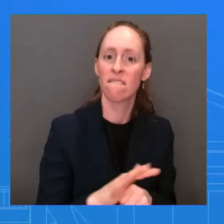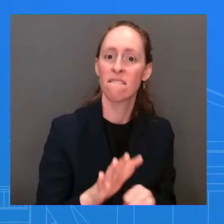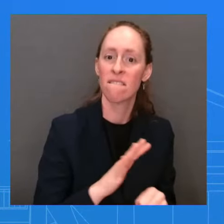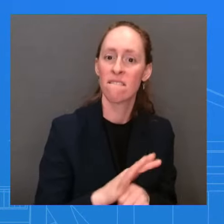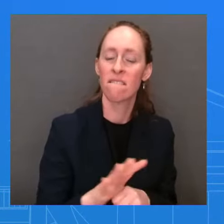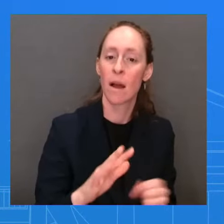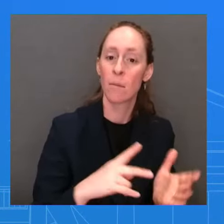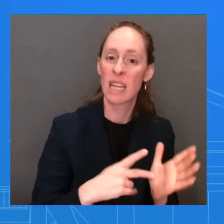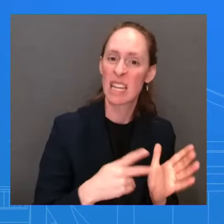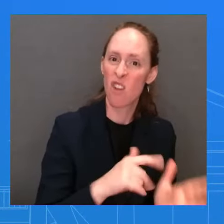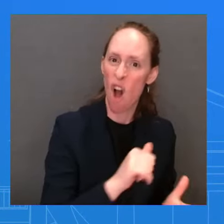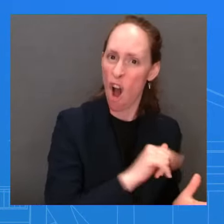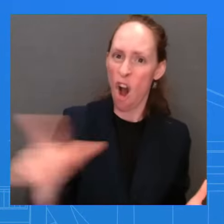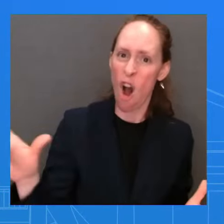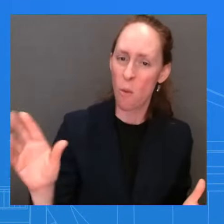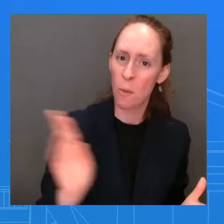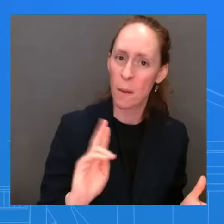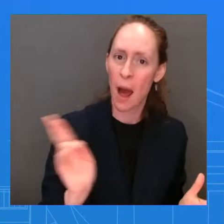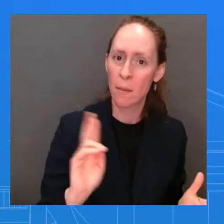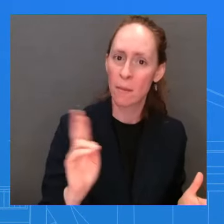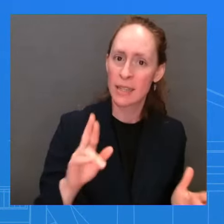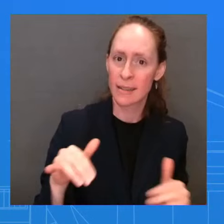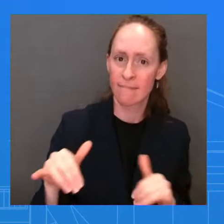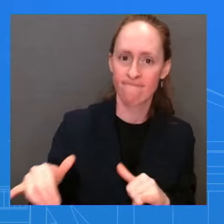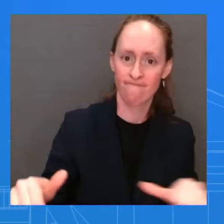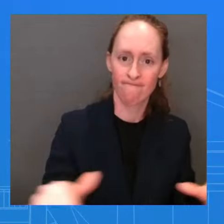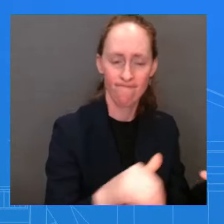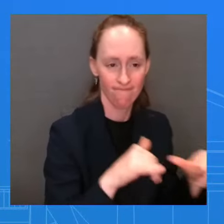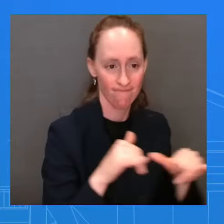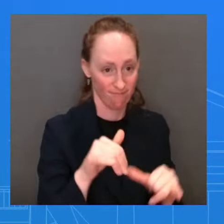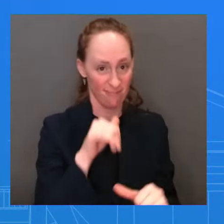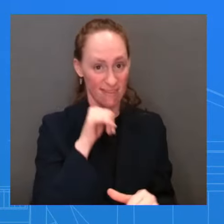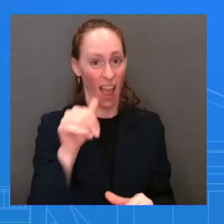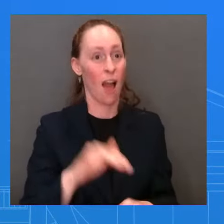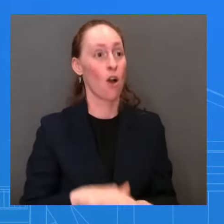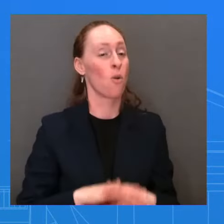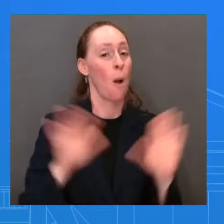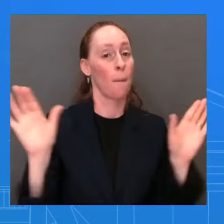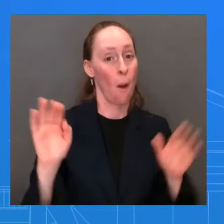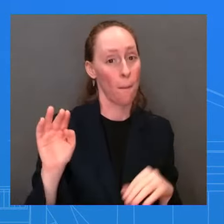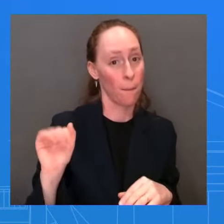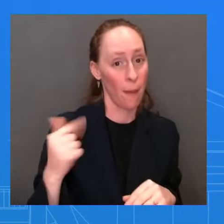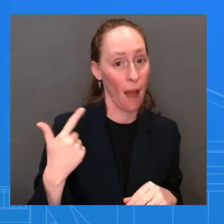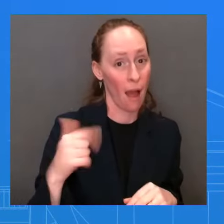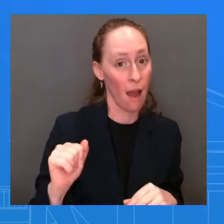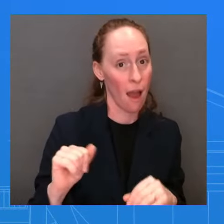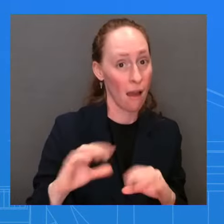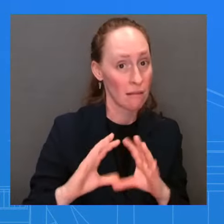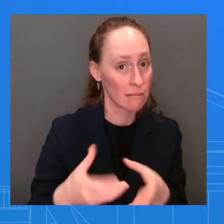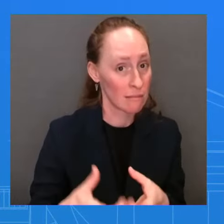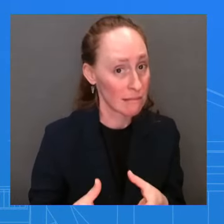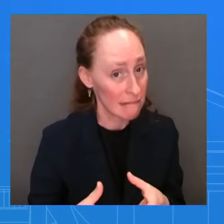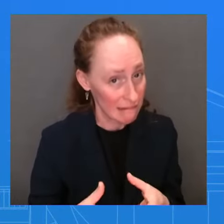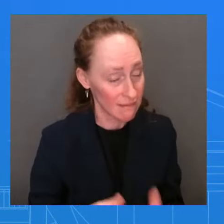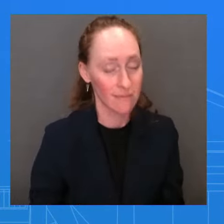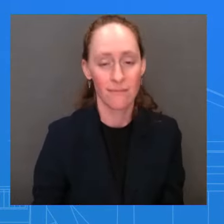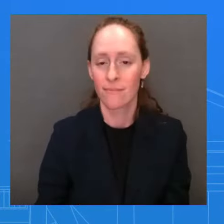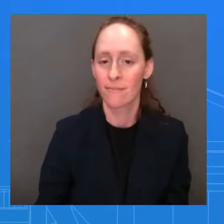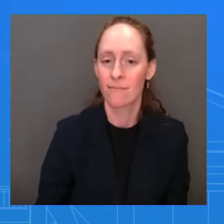what's your -- what's your -- Ms. Jean-Pierre: Appreciate the question, but I'm not going to jump into hypotheticals from here. I'm not a House whip. He has to do his job as Speaker